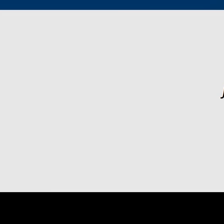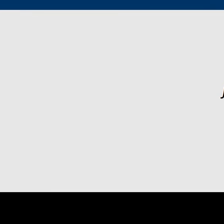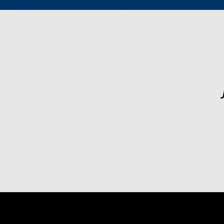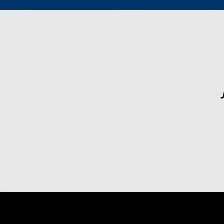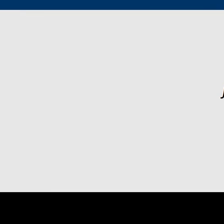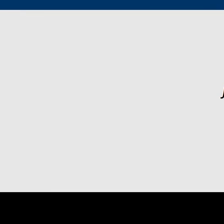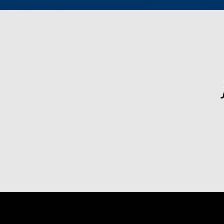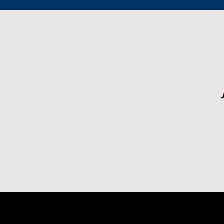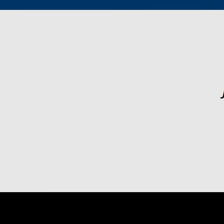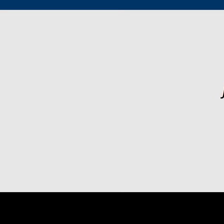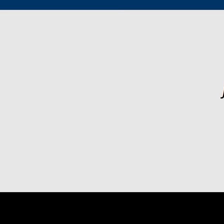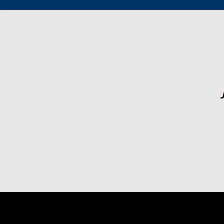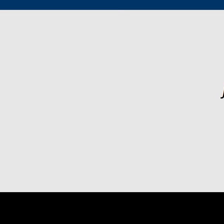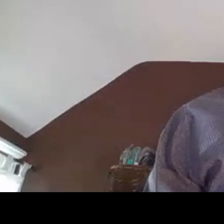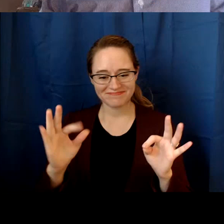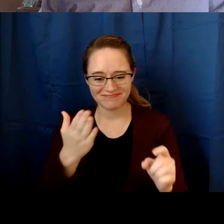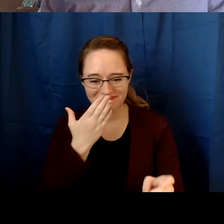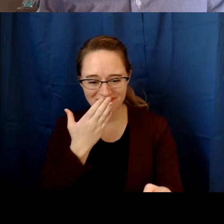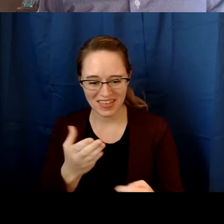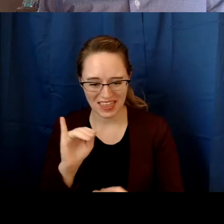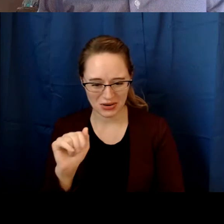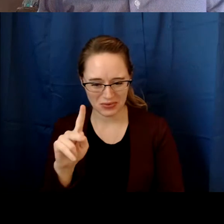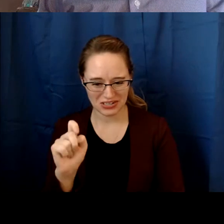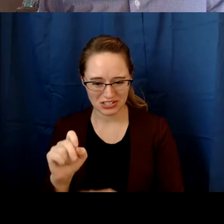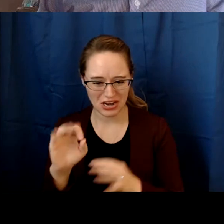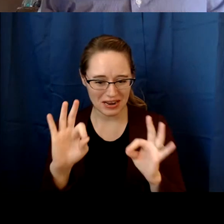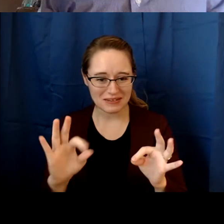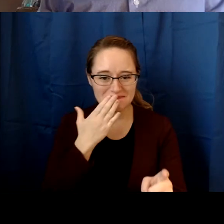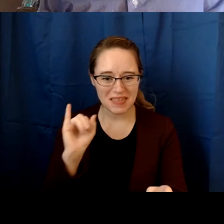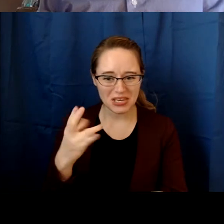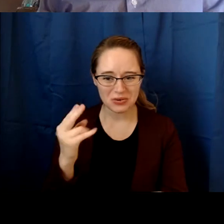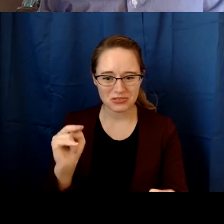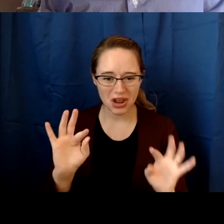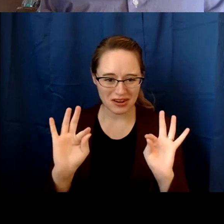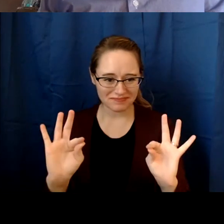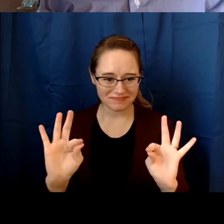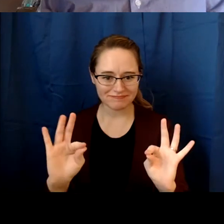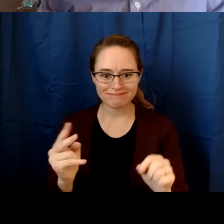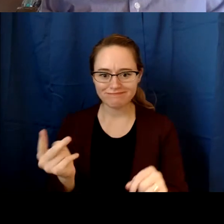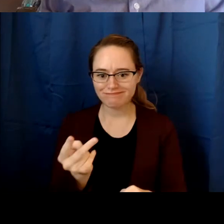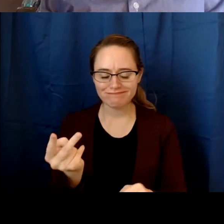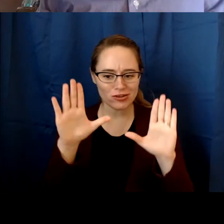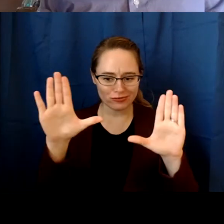[Jay] Thank you, Jake. Thank you, John. Both of those were terrific presentations.